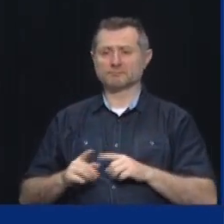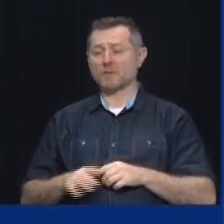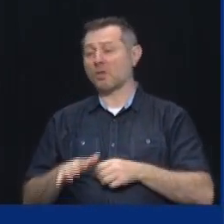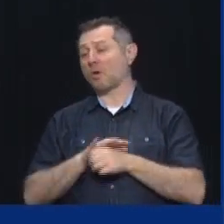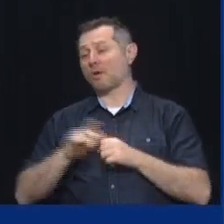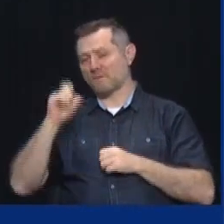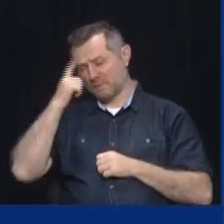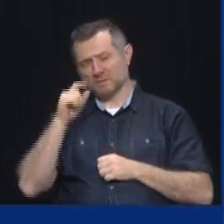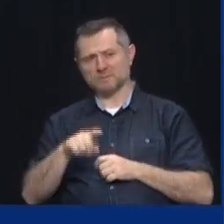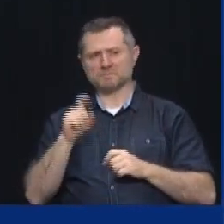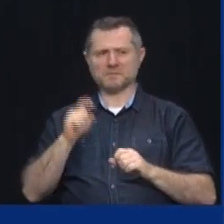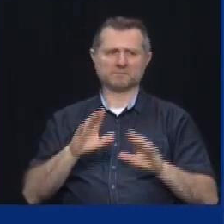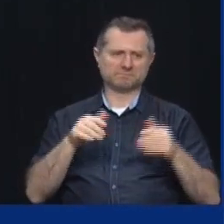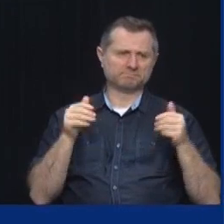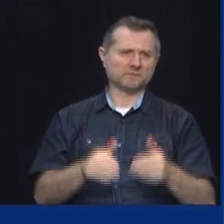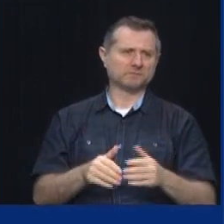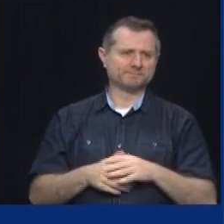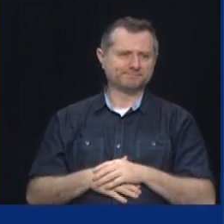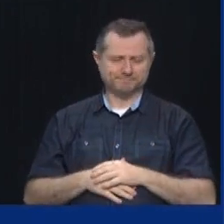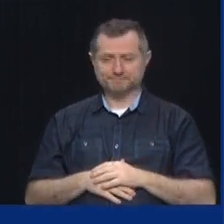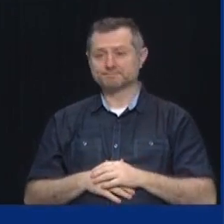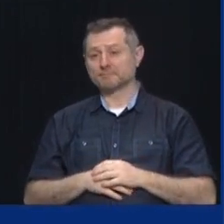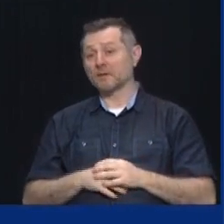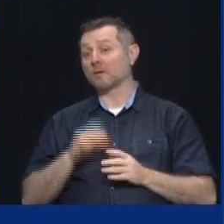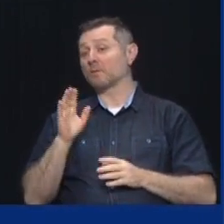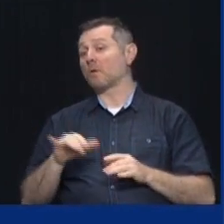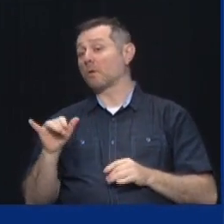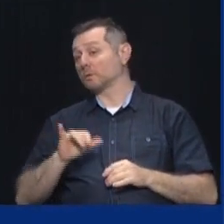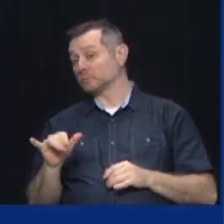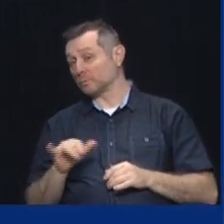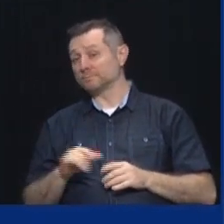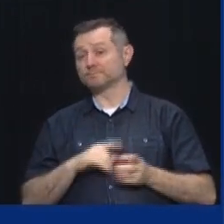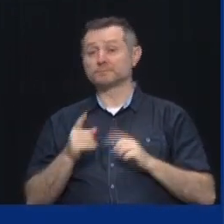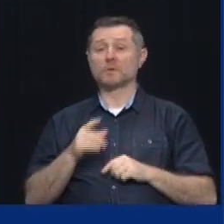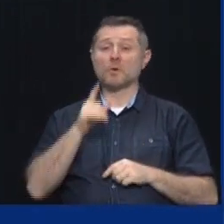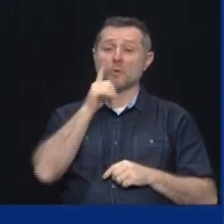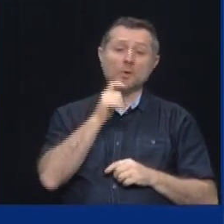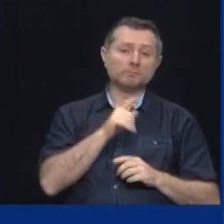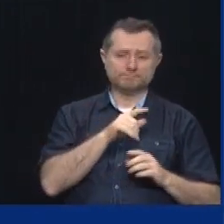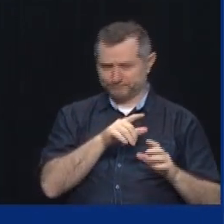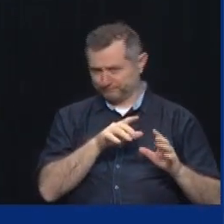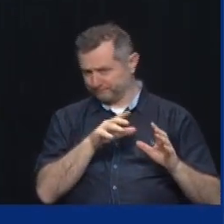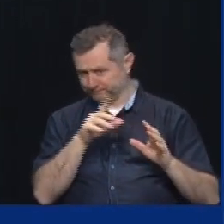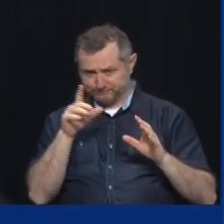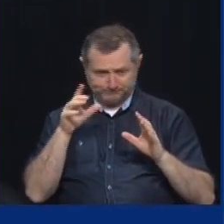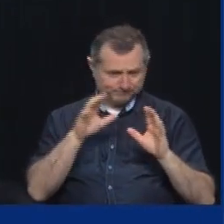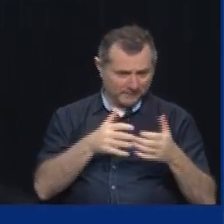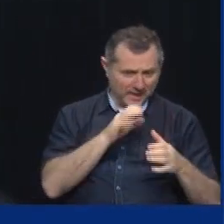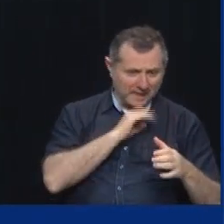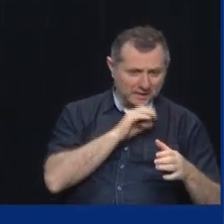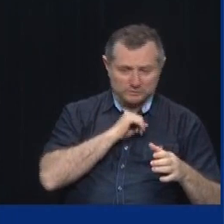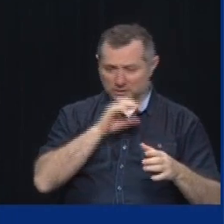LOWEST PERFORMING AREAS IN THE THEY'RE ALL ACROSS THE STATE OF NEW YORK, BUT THIS IS WHERE